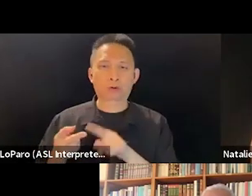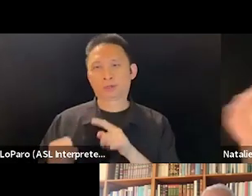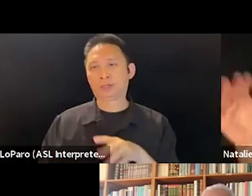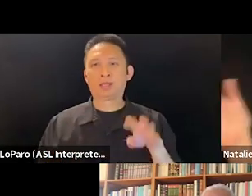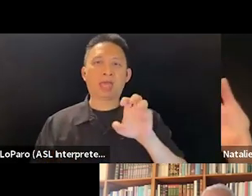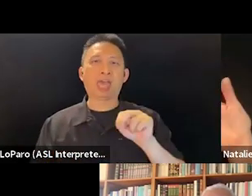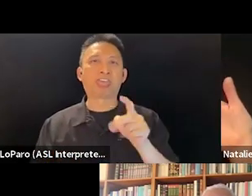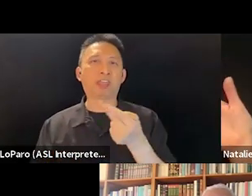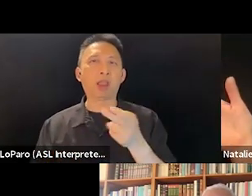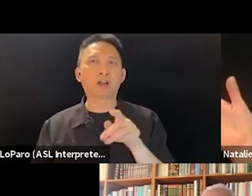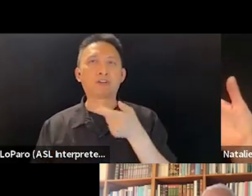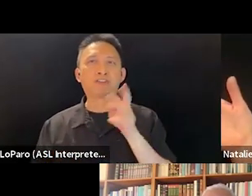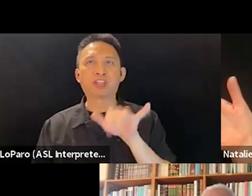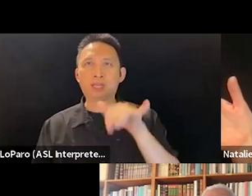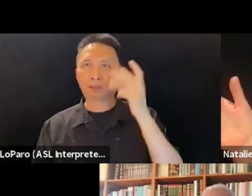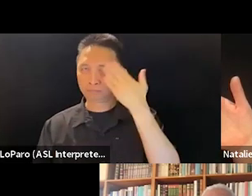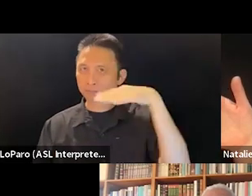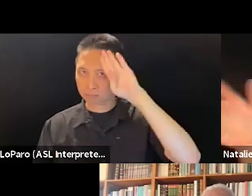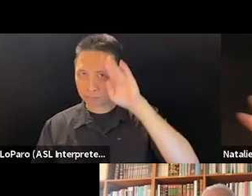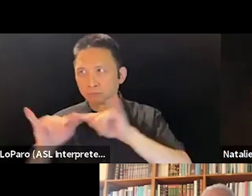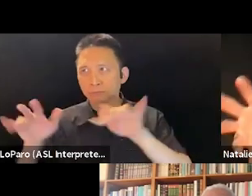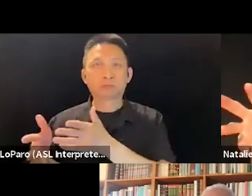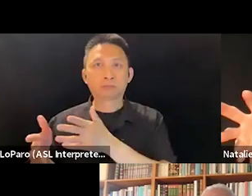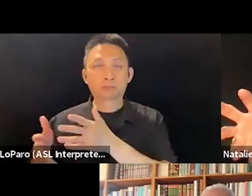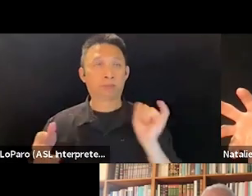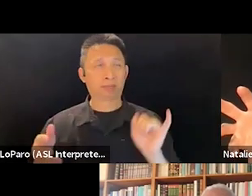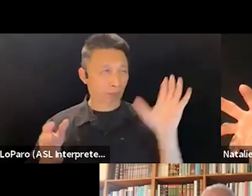If you're shopping for more money than that, it's gonna be more of a jigsaw.